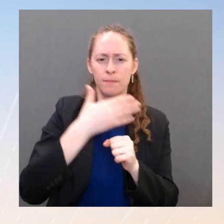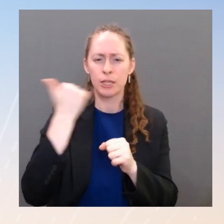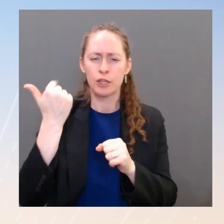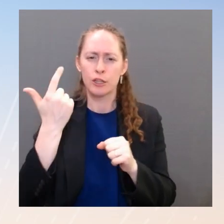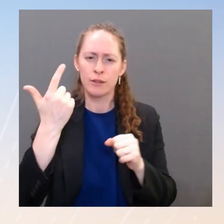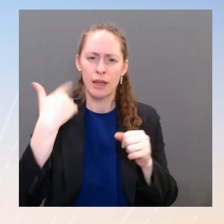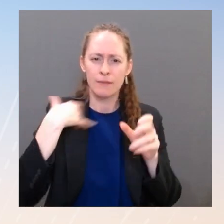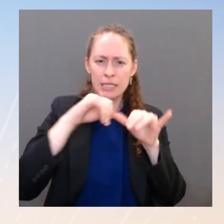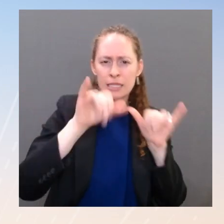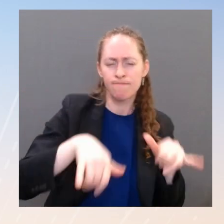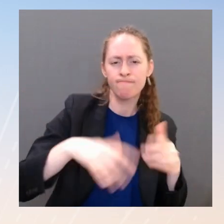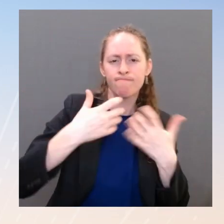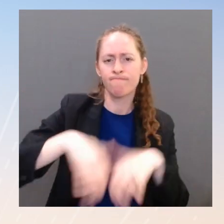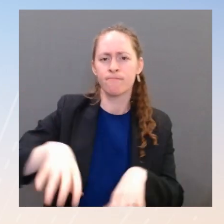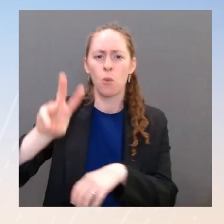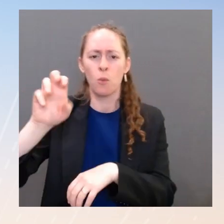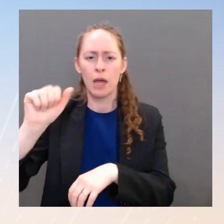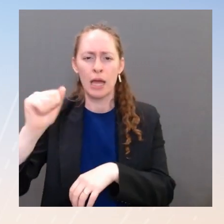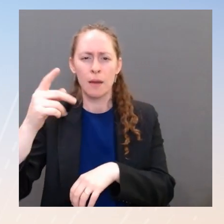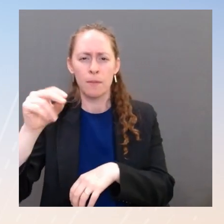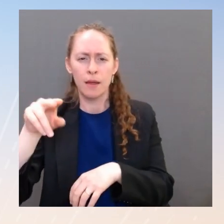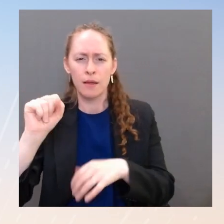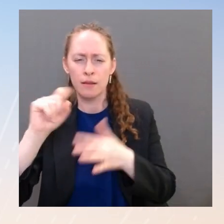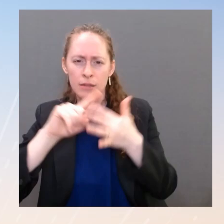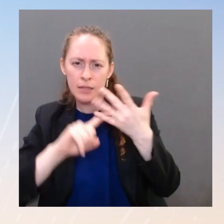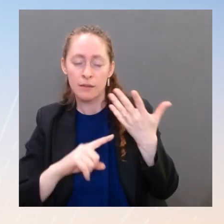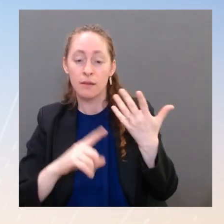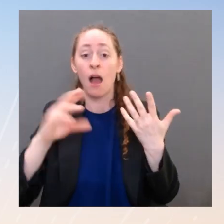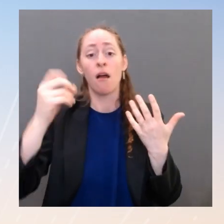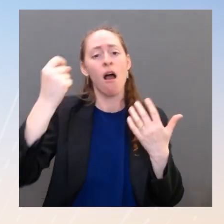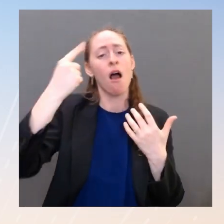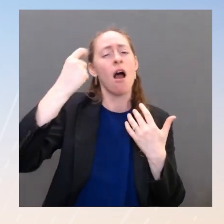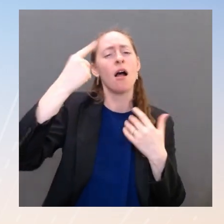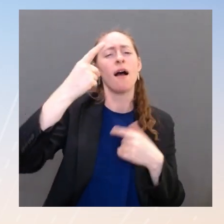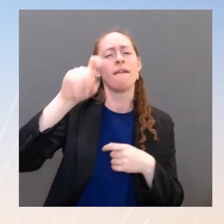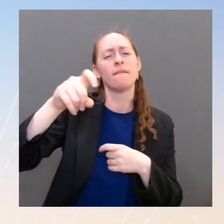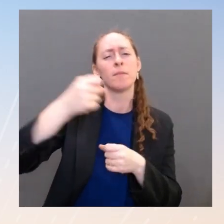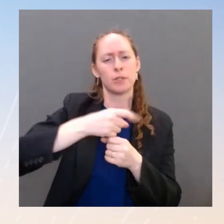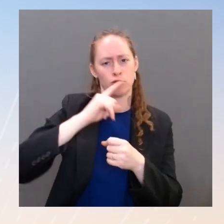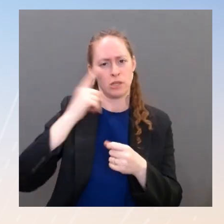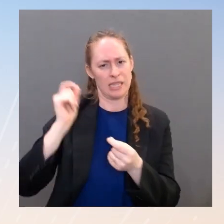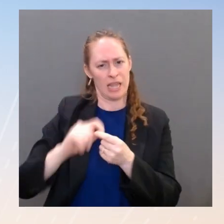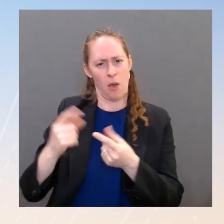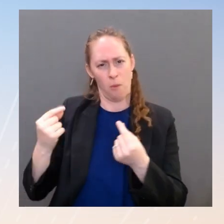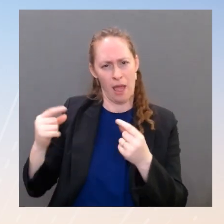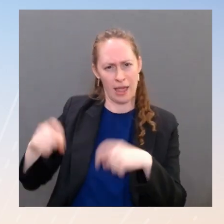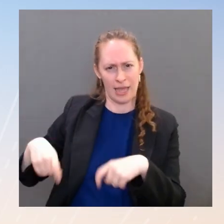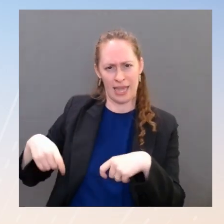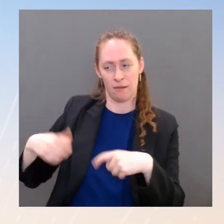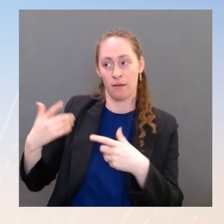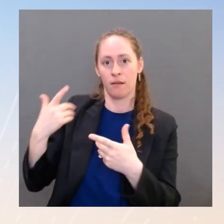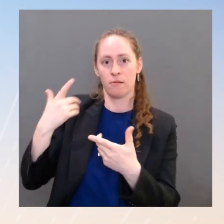and protect our homeland. And they are confident in that and the President is confident in that. I would note that the Defense Department